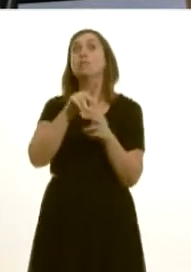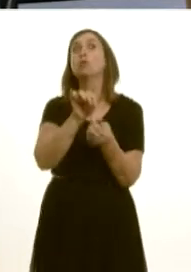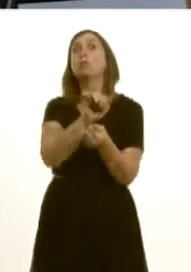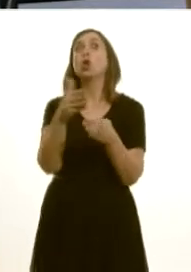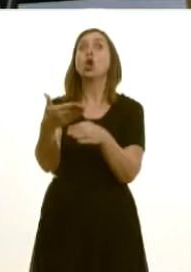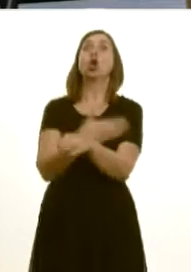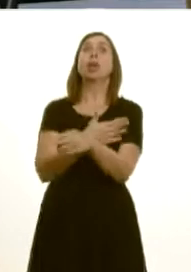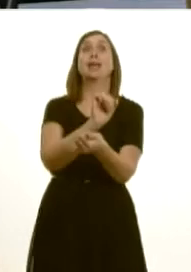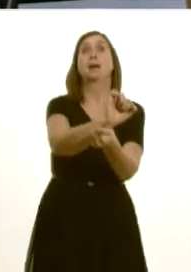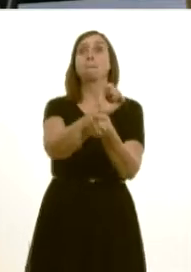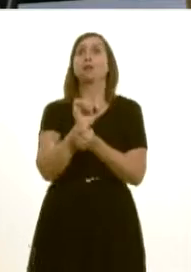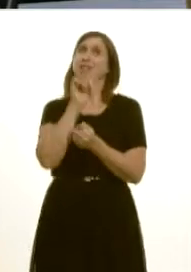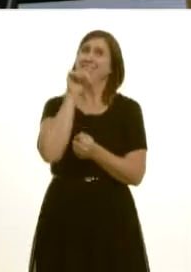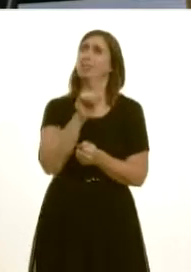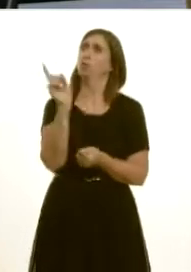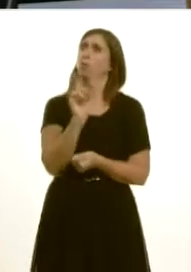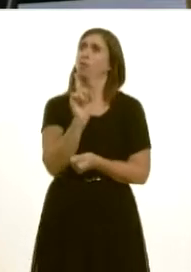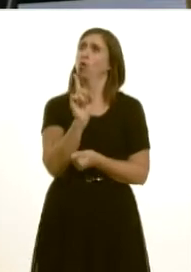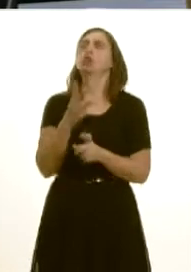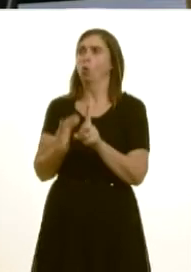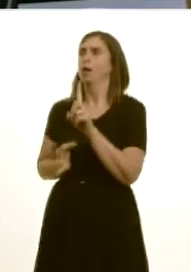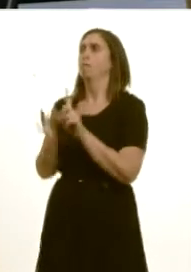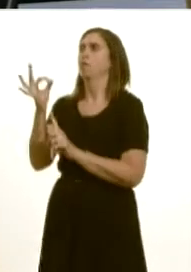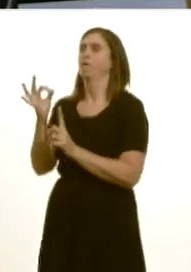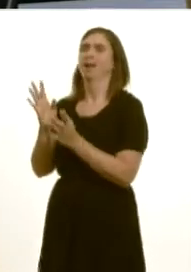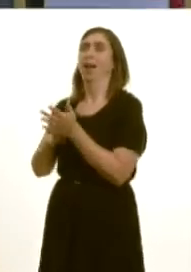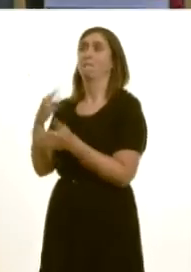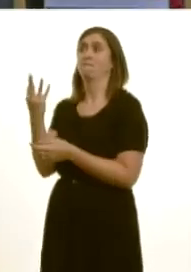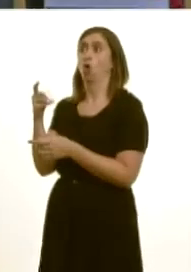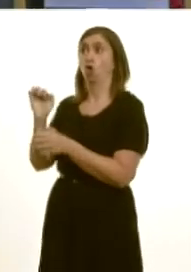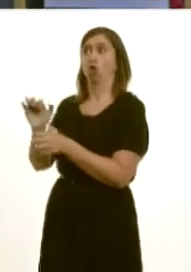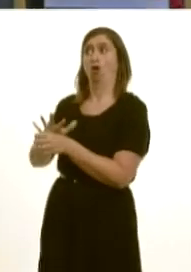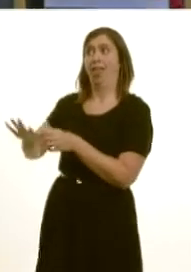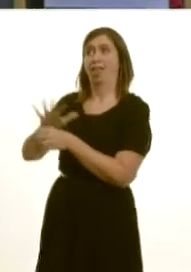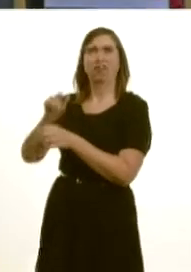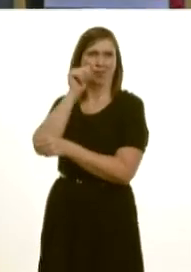there solely for the improvement of the M4, and solely for the area that, of course, touches